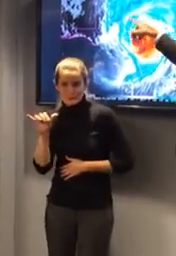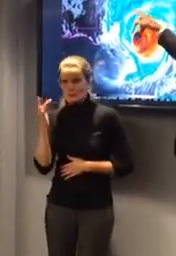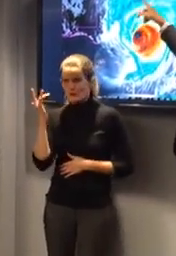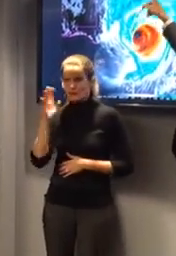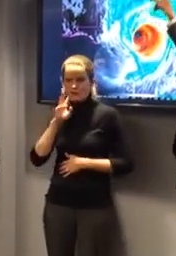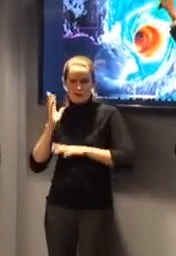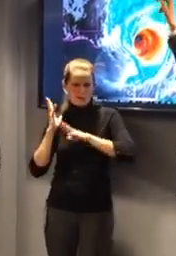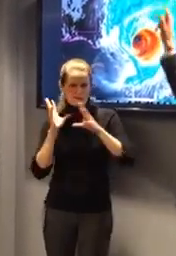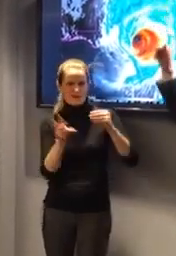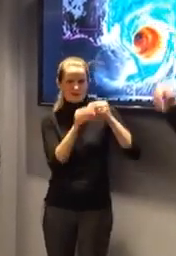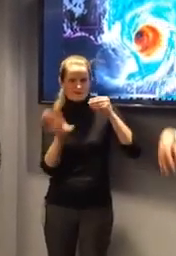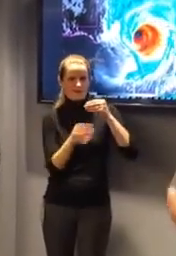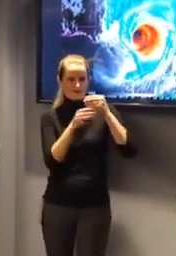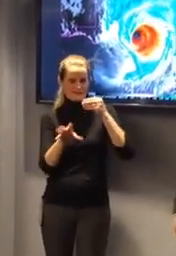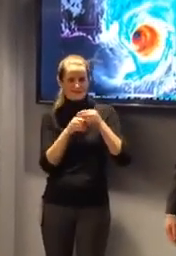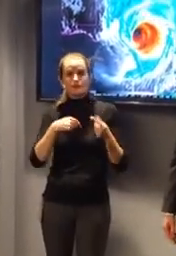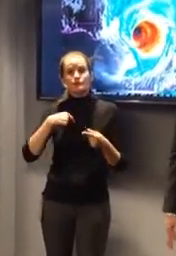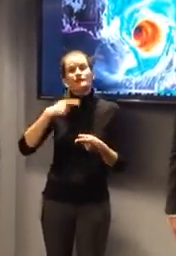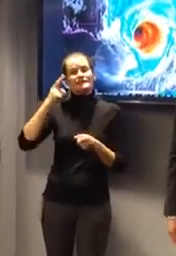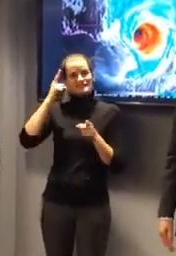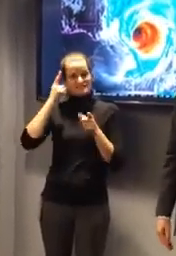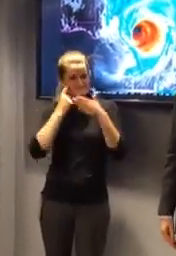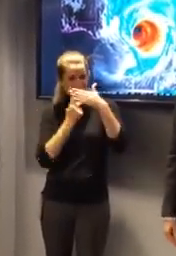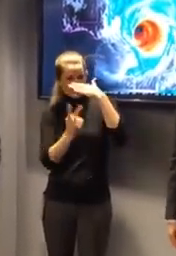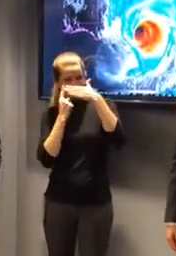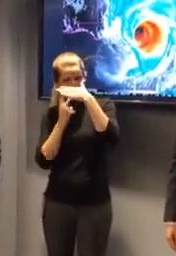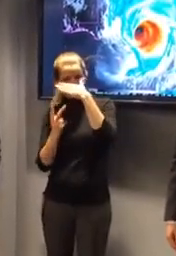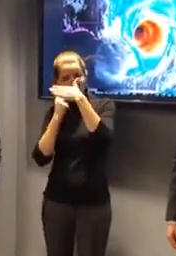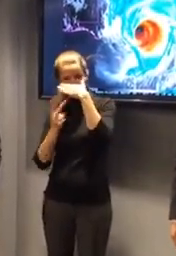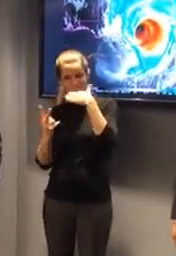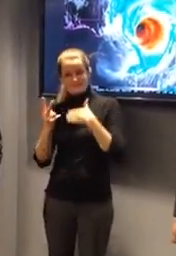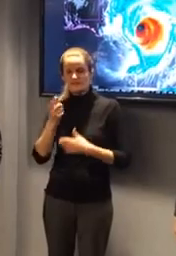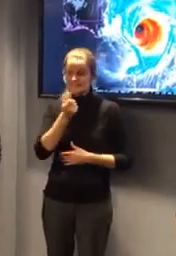several inches of rainfall along Northeast Florida and stretching up even into the Carolinas.